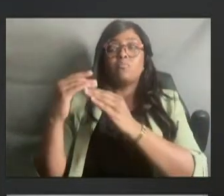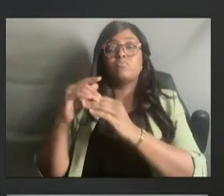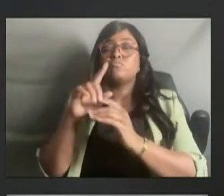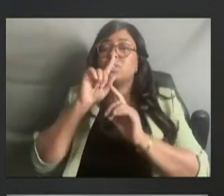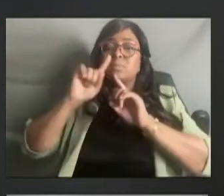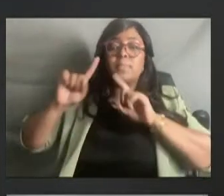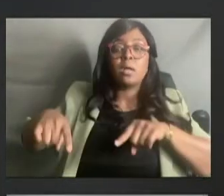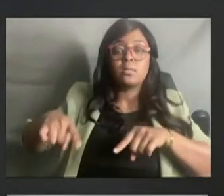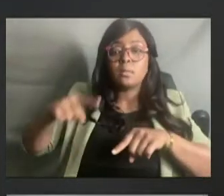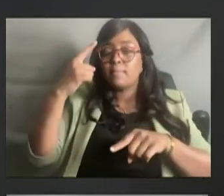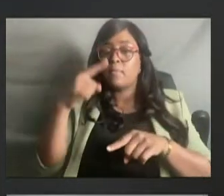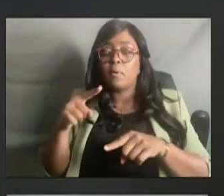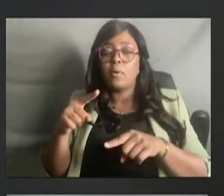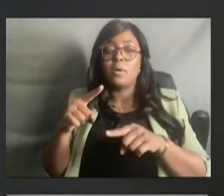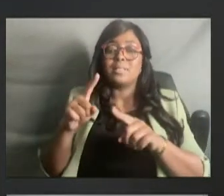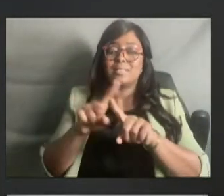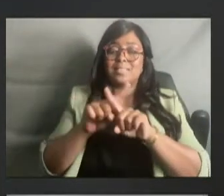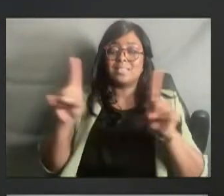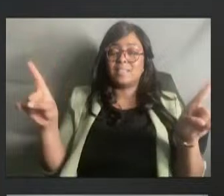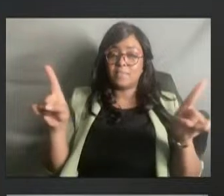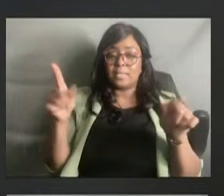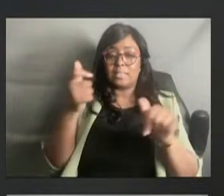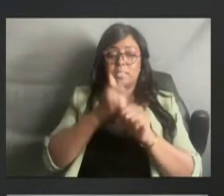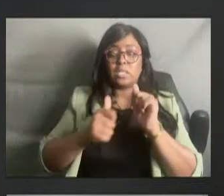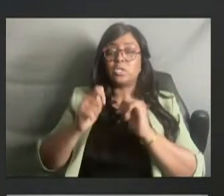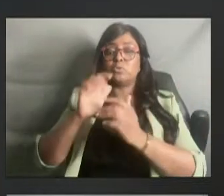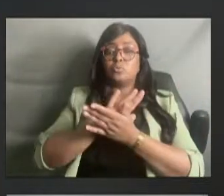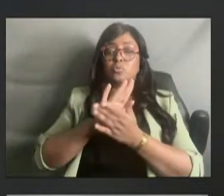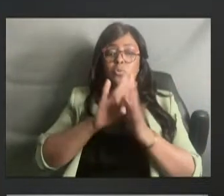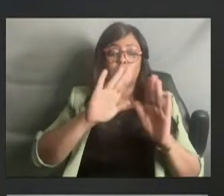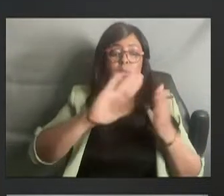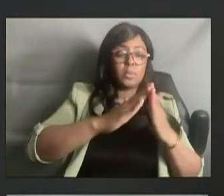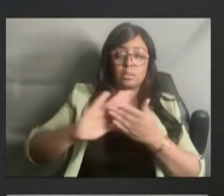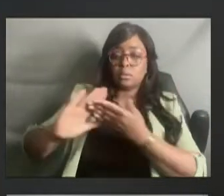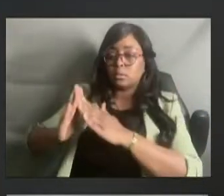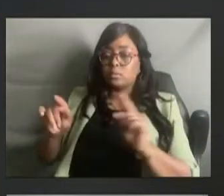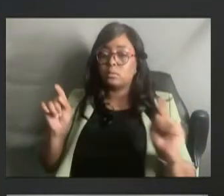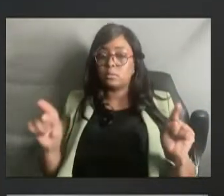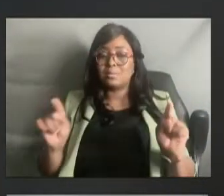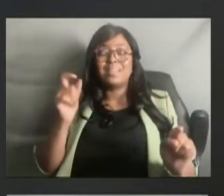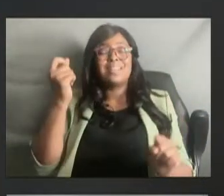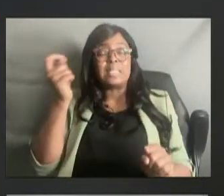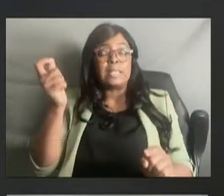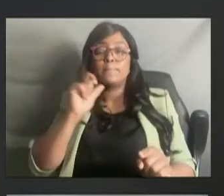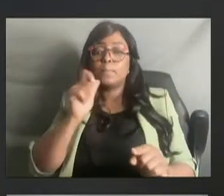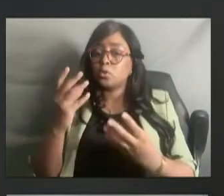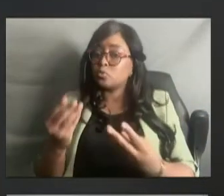come up with a system that would be a little bit more responsive